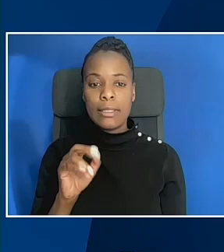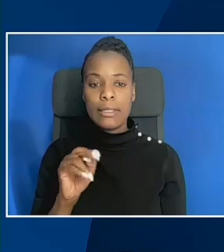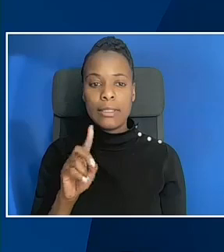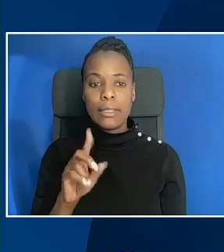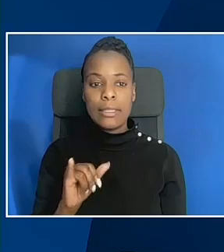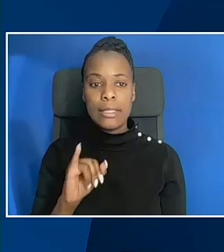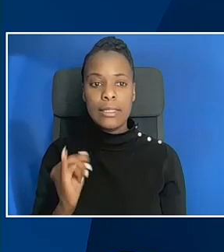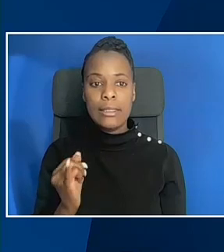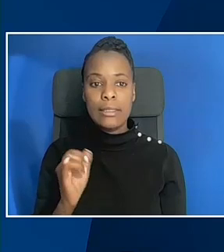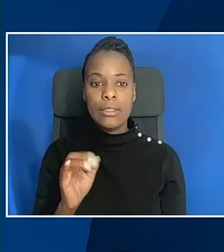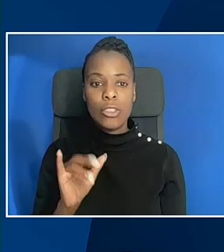Good morning.